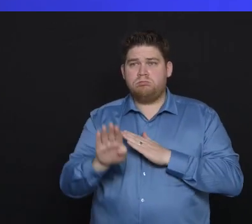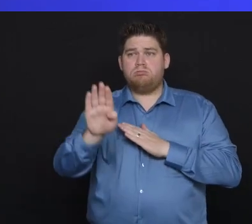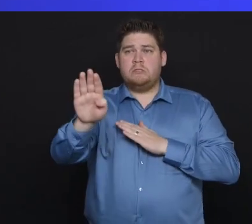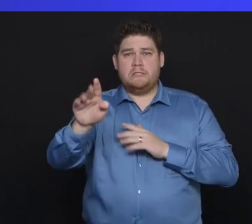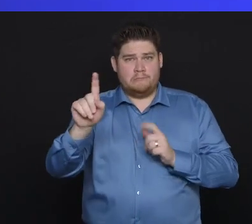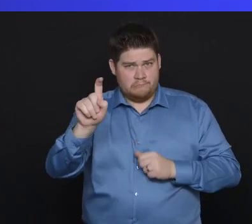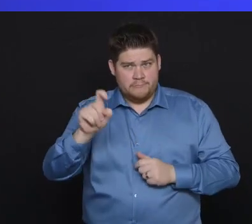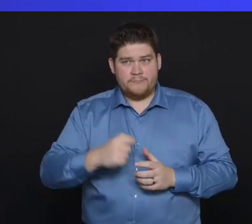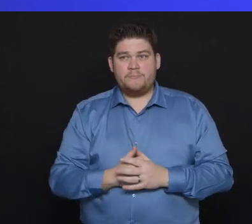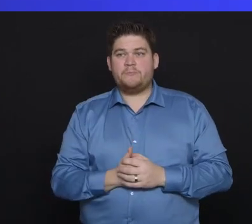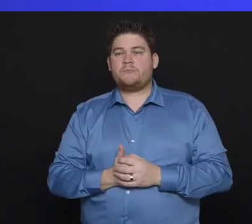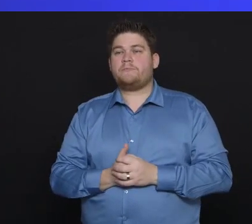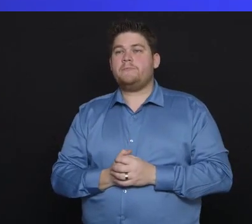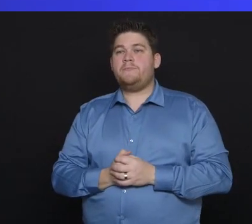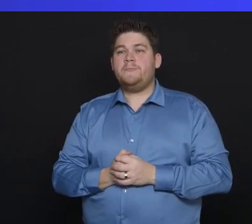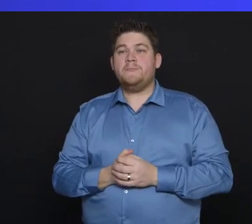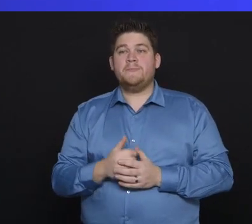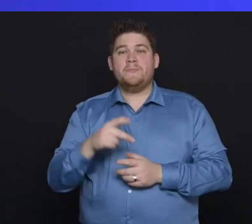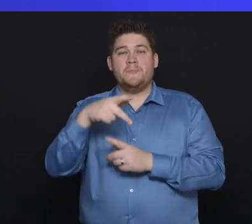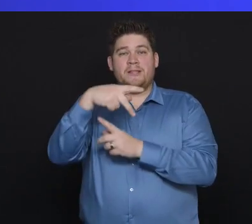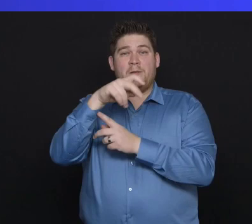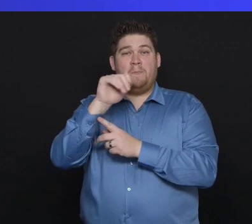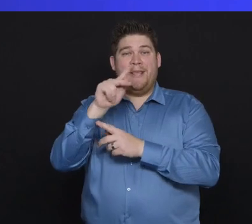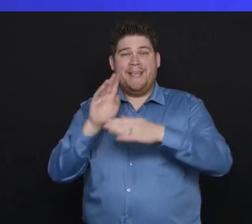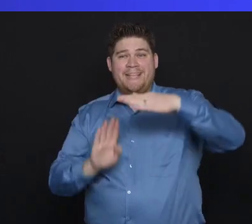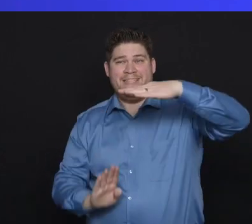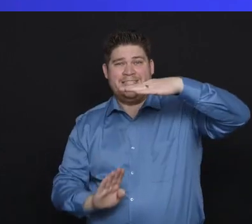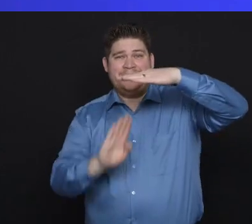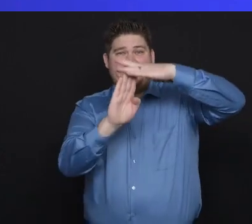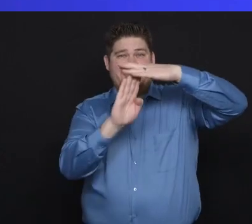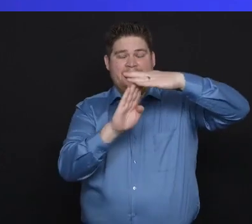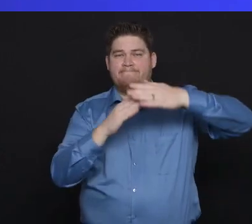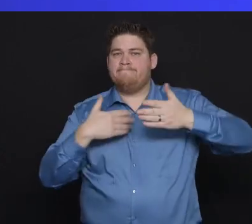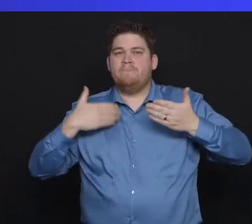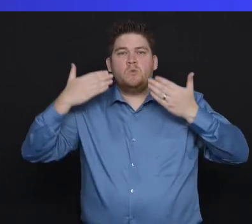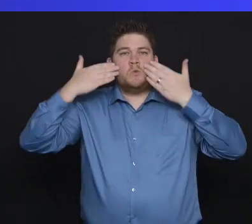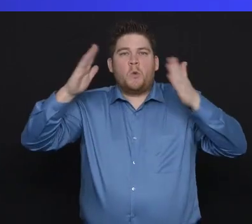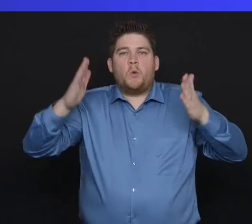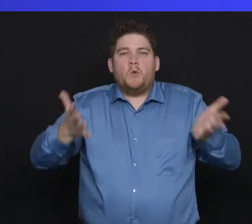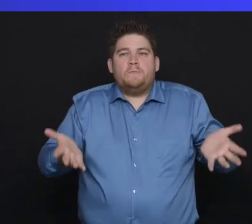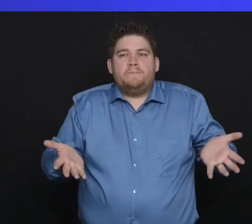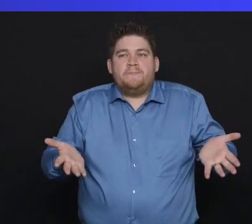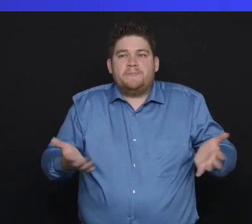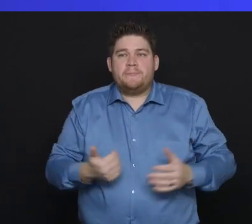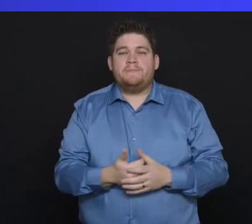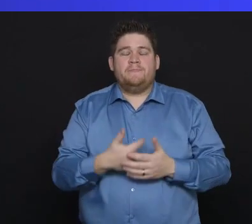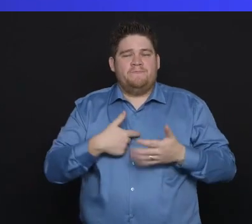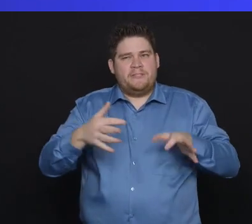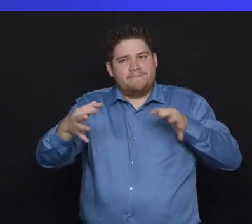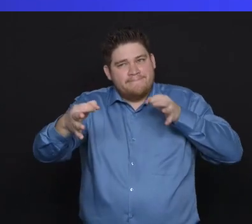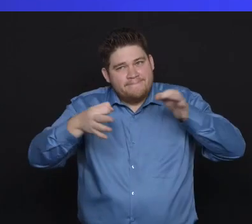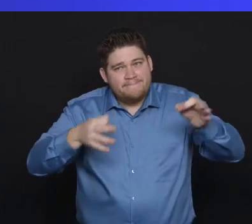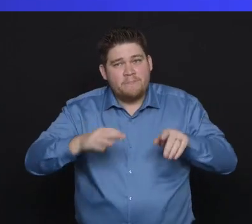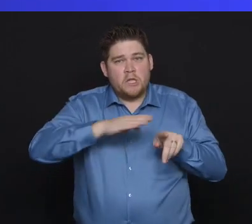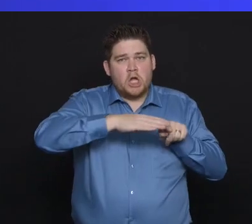The challenge of the work that I do, and I presented the even deem logic curve, with we don't know when